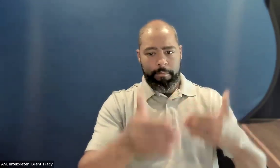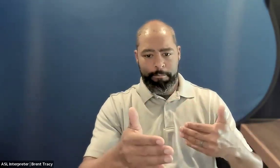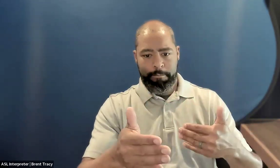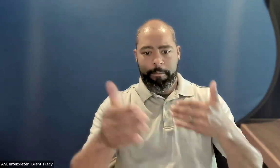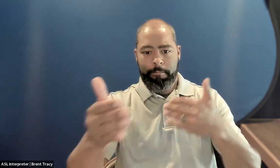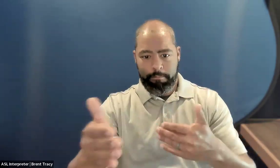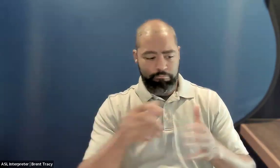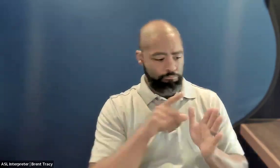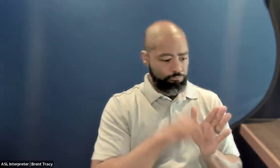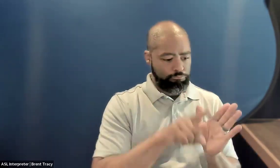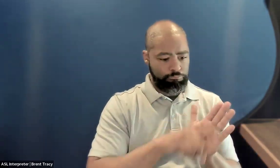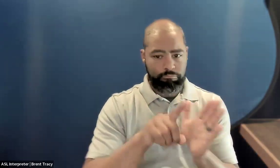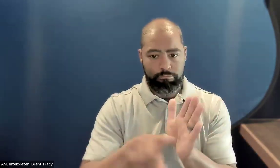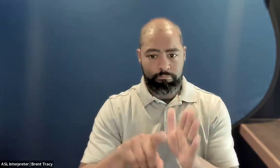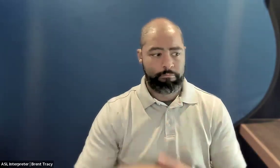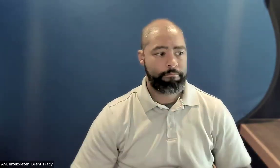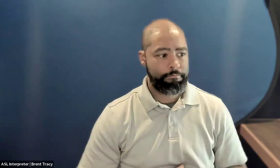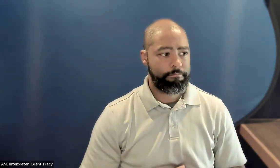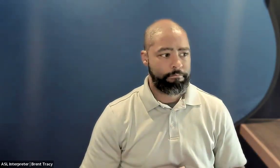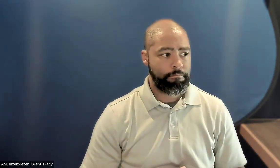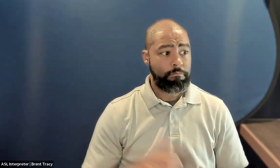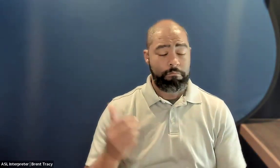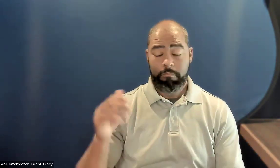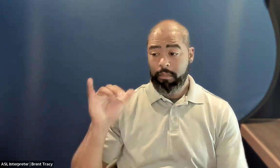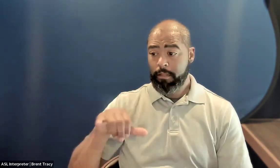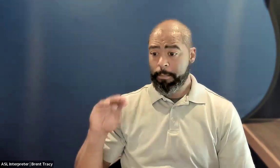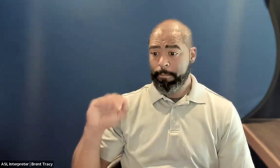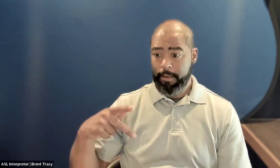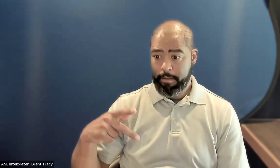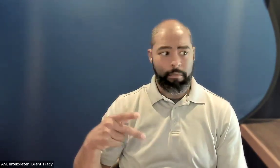parameters elevations so that users can get a sense of which